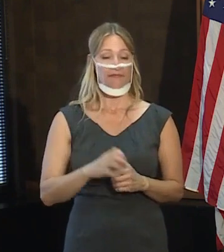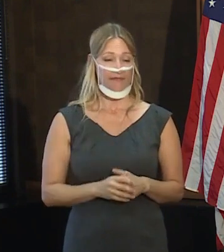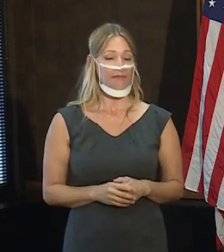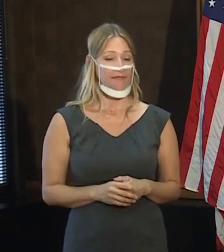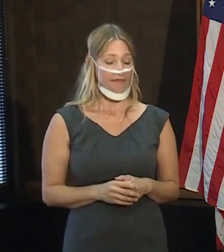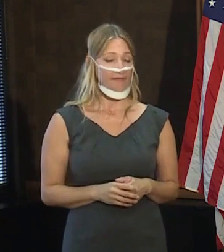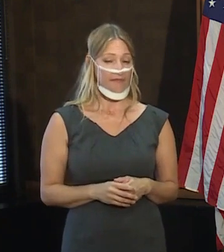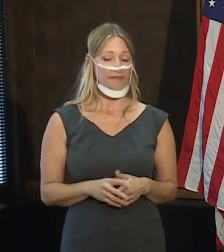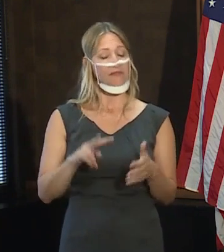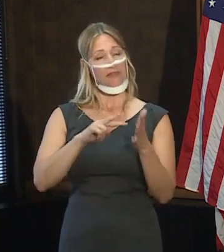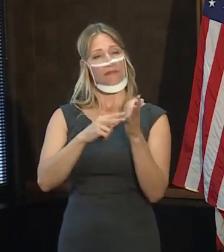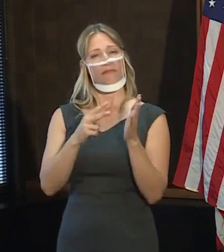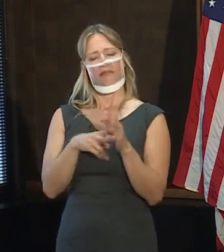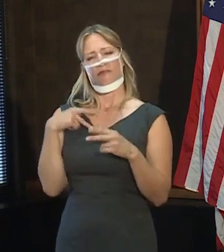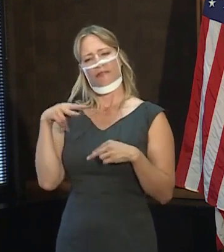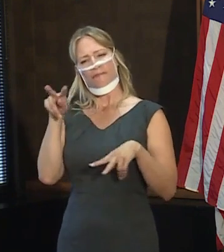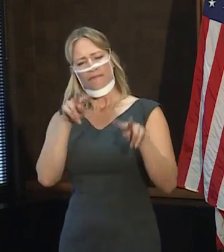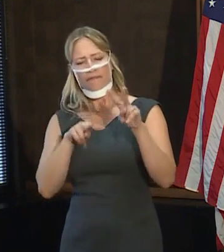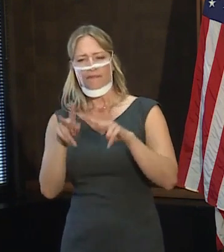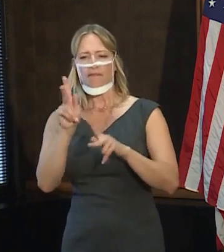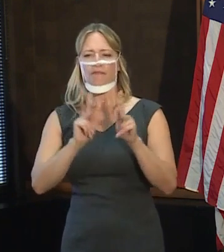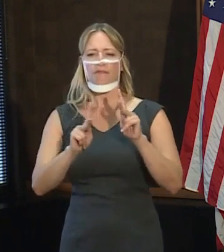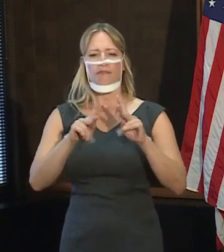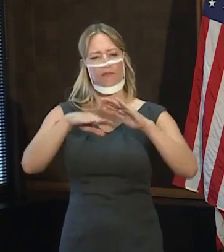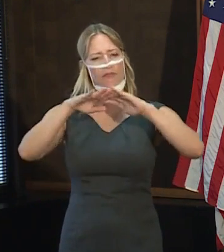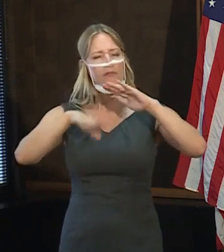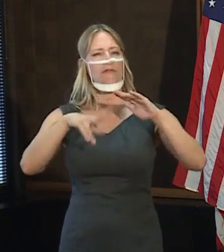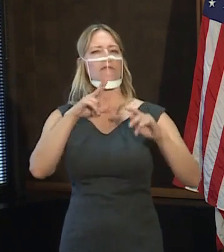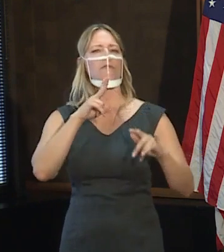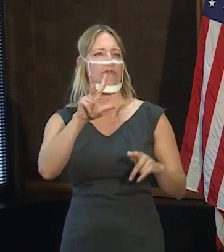ZERO. THIRTY-FOUR-YEAR-OLD 61 THE MAJORITY OF OUR CASES.